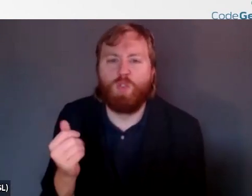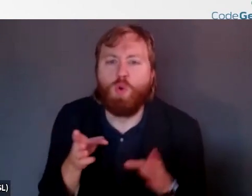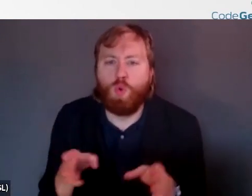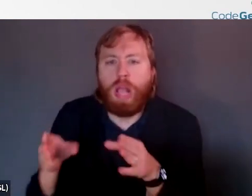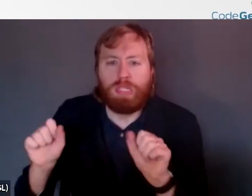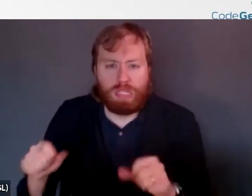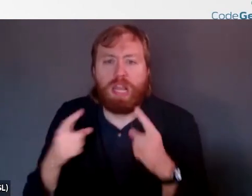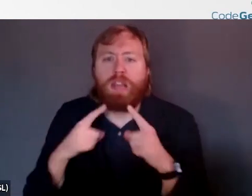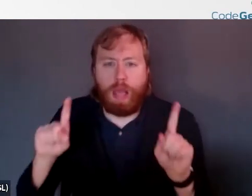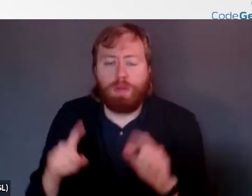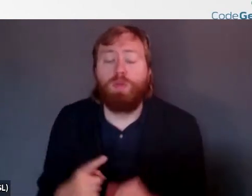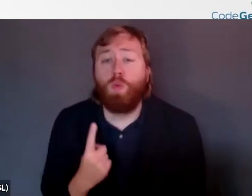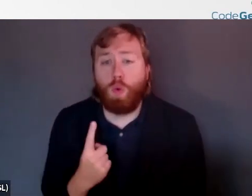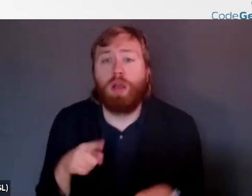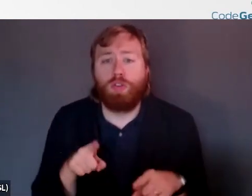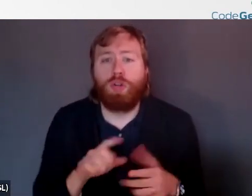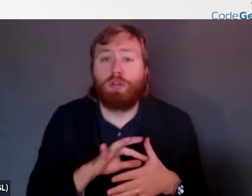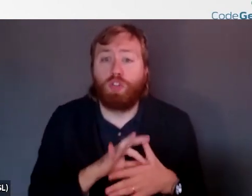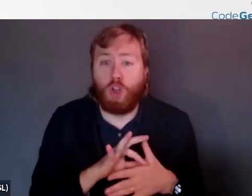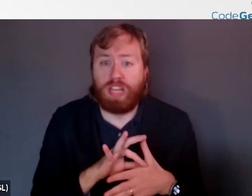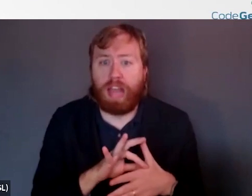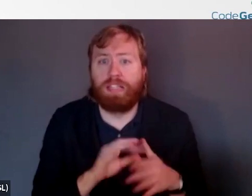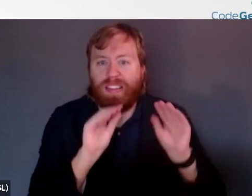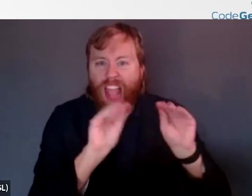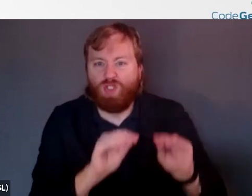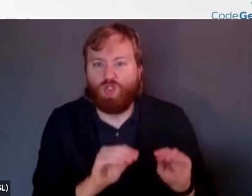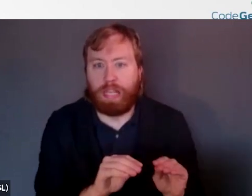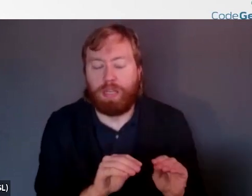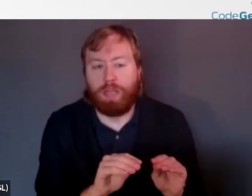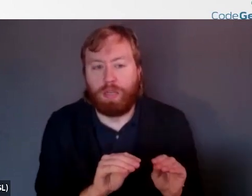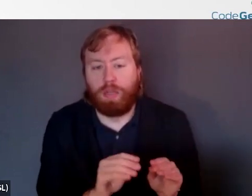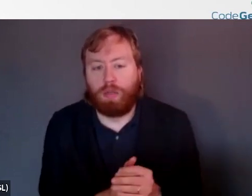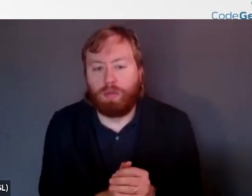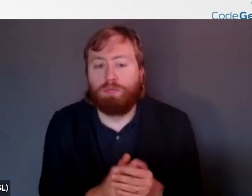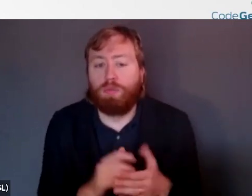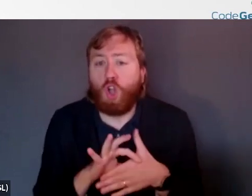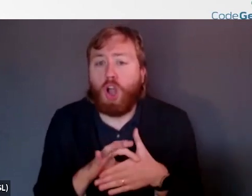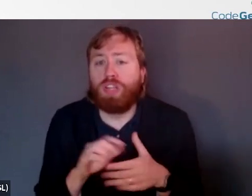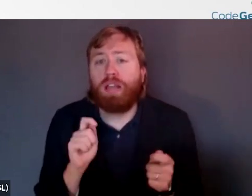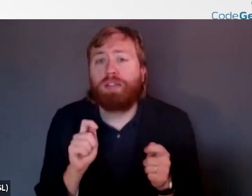One is during content entry. A content editor could be adding a new page